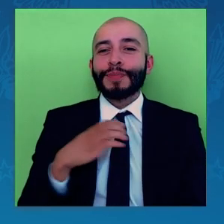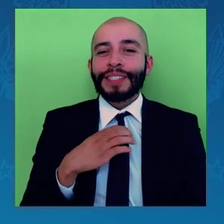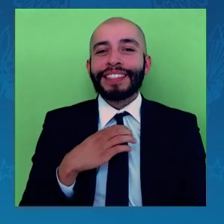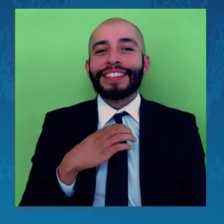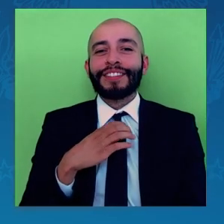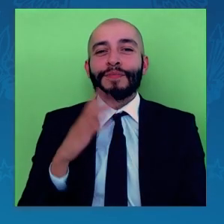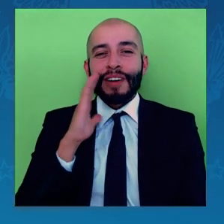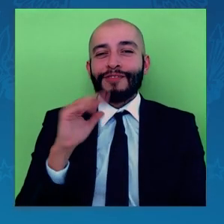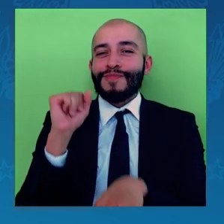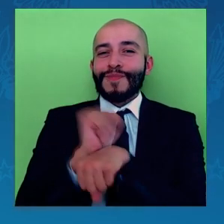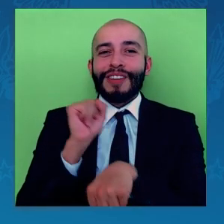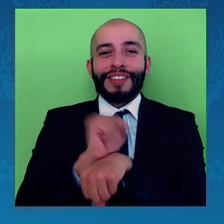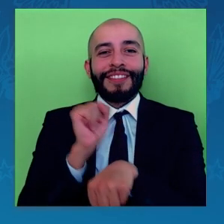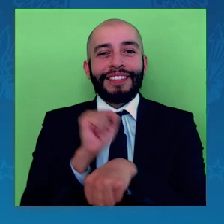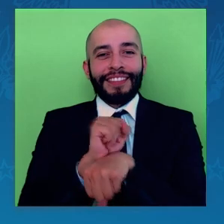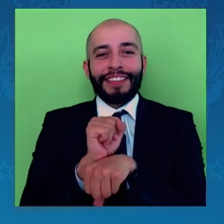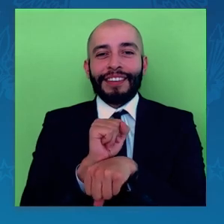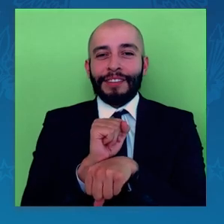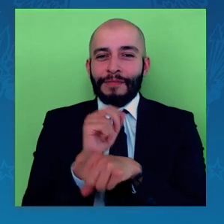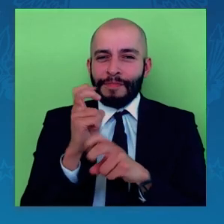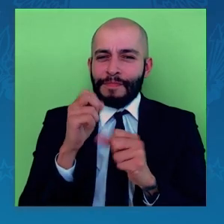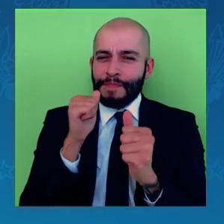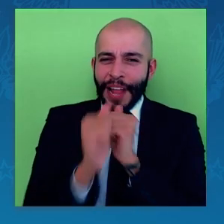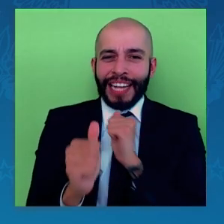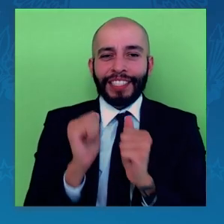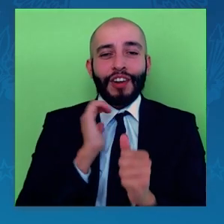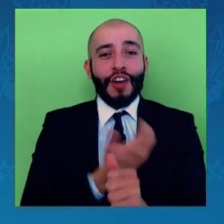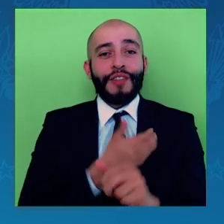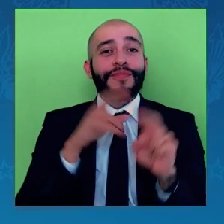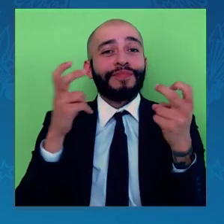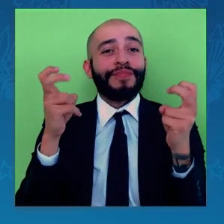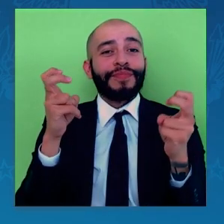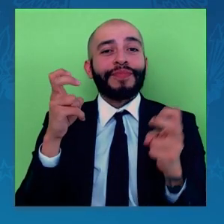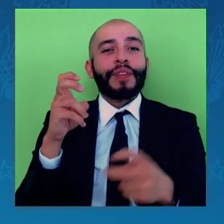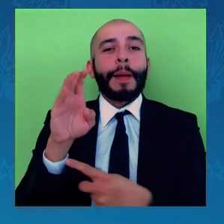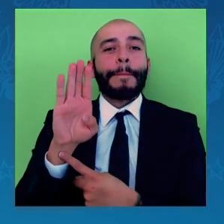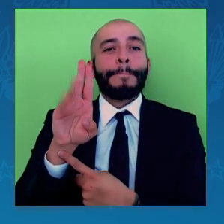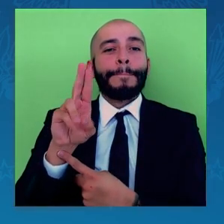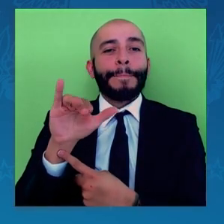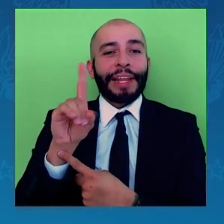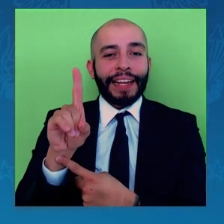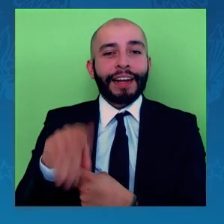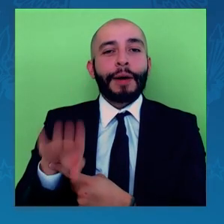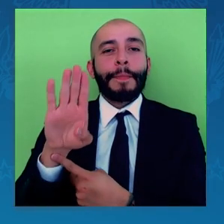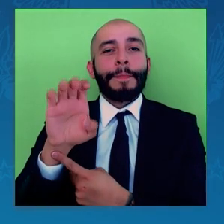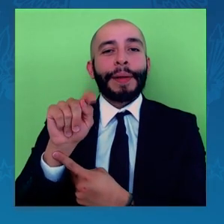That legislation will build on our priority to address health disparities. It will reduce health care